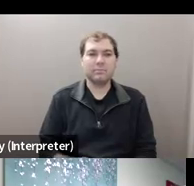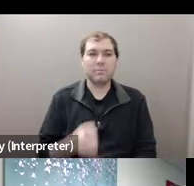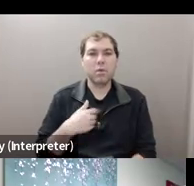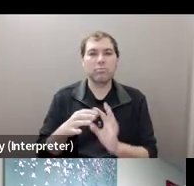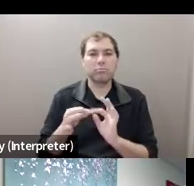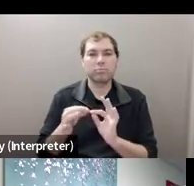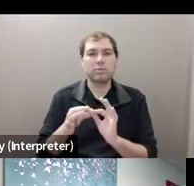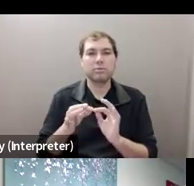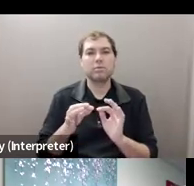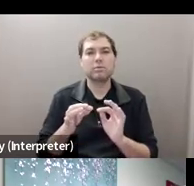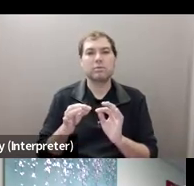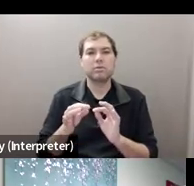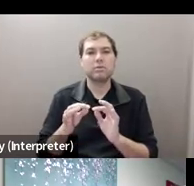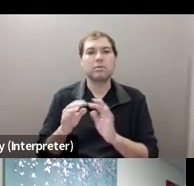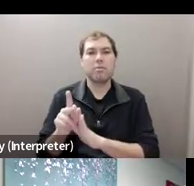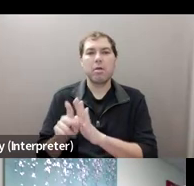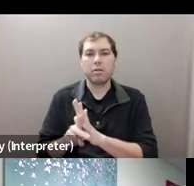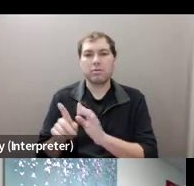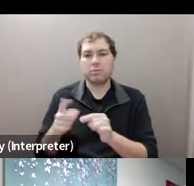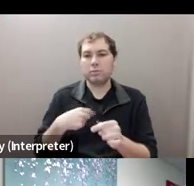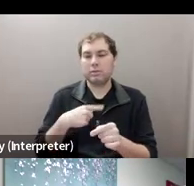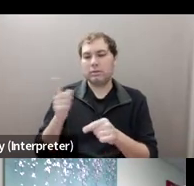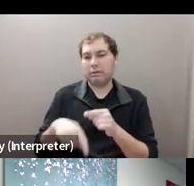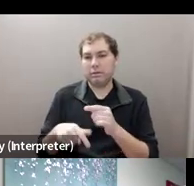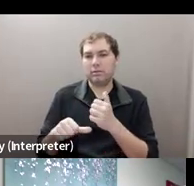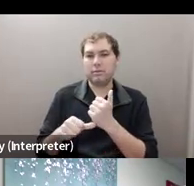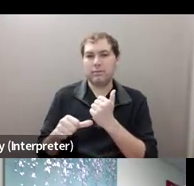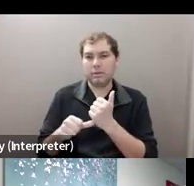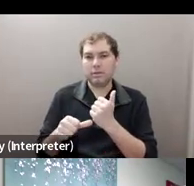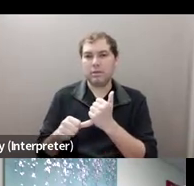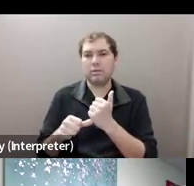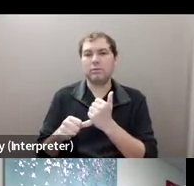17036717673: by policy we we cannot advocate and and